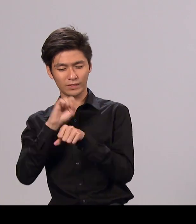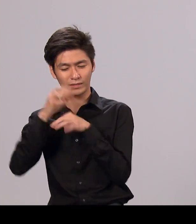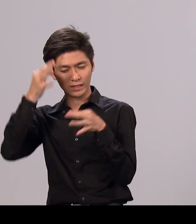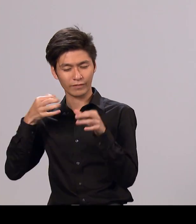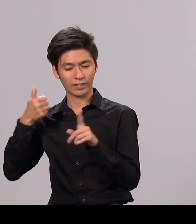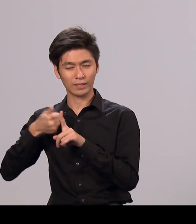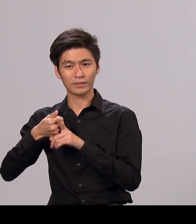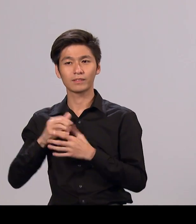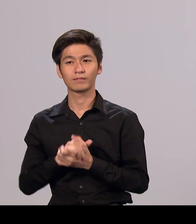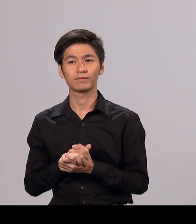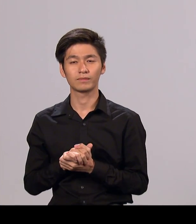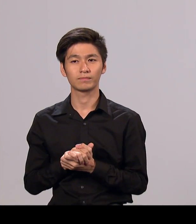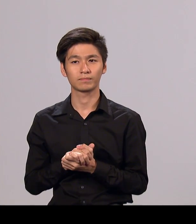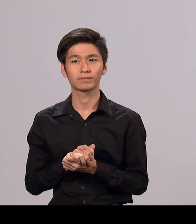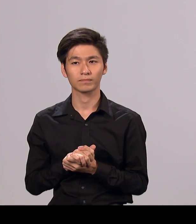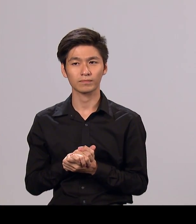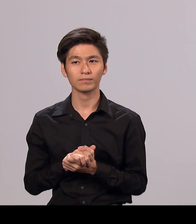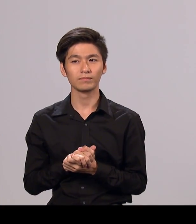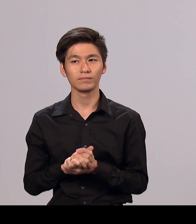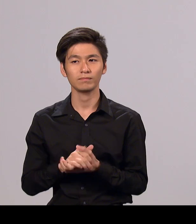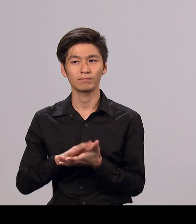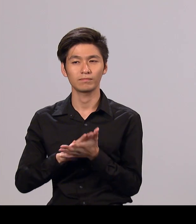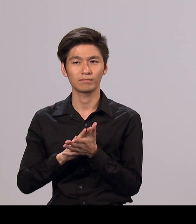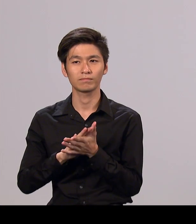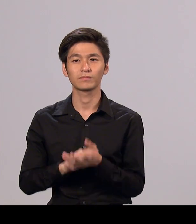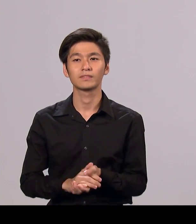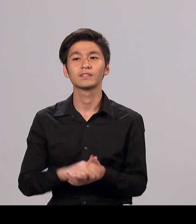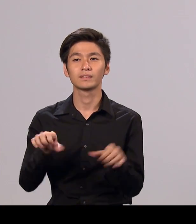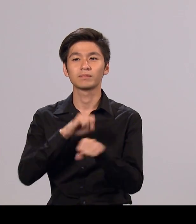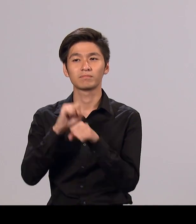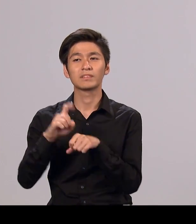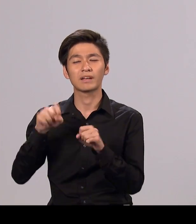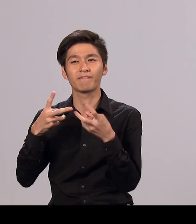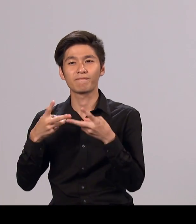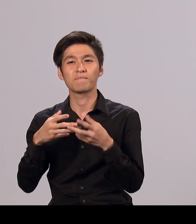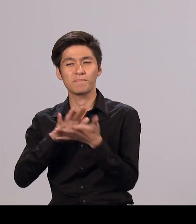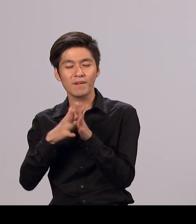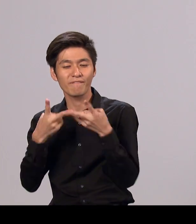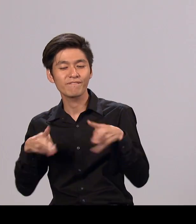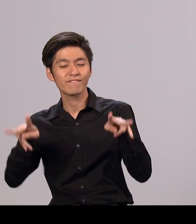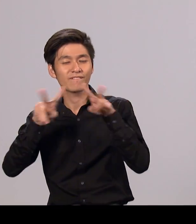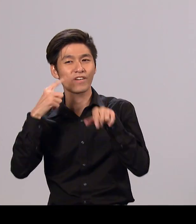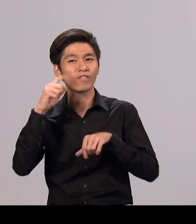And that's what makes us credible, consistent, reliable, valuable to others,